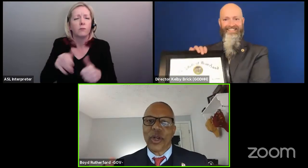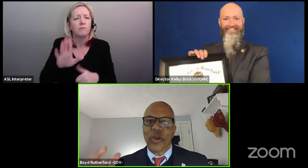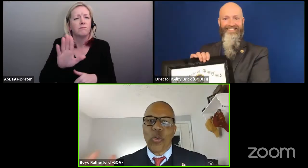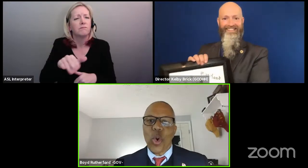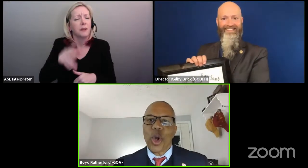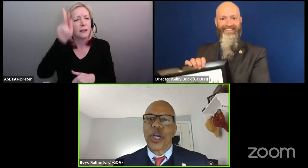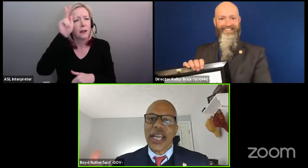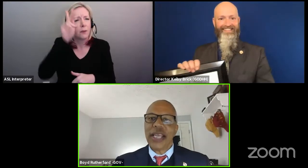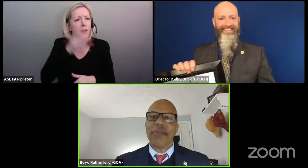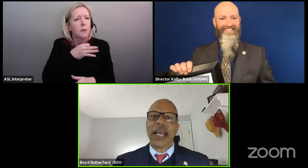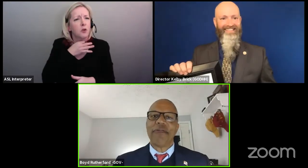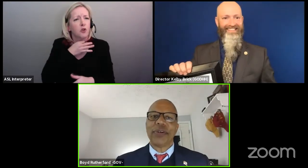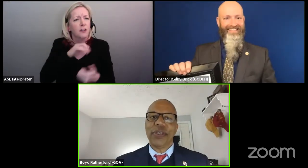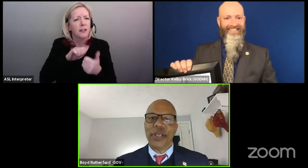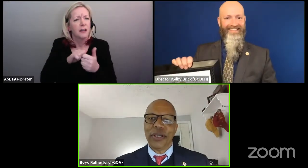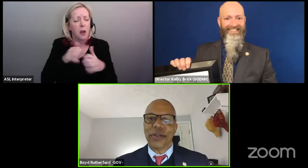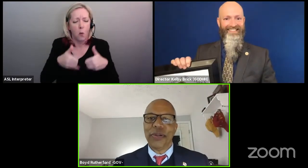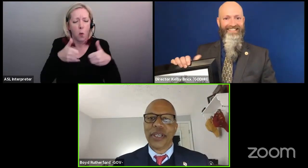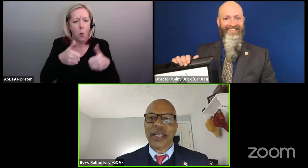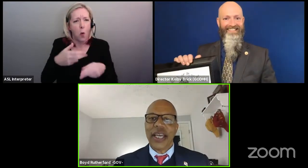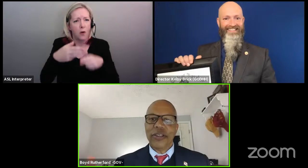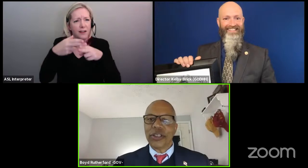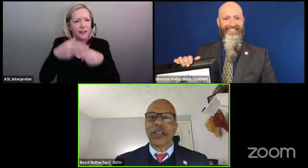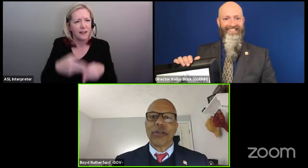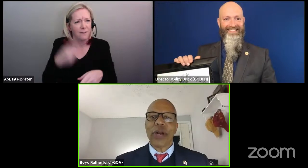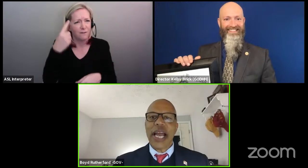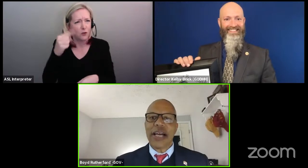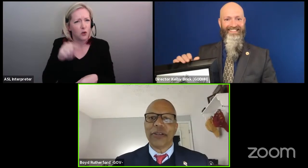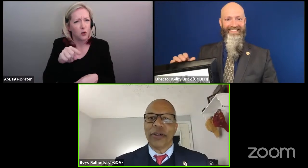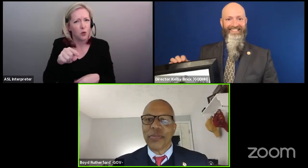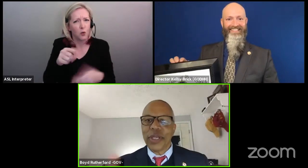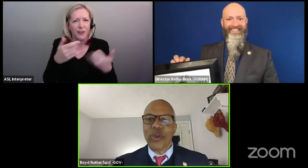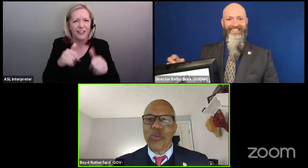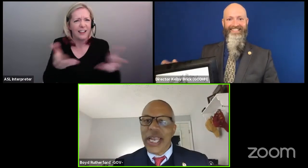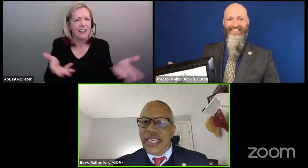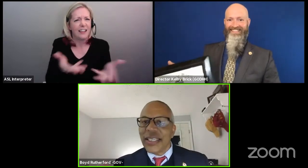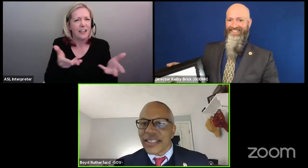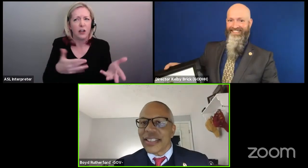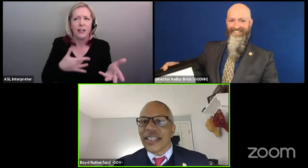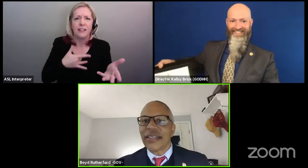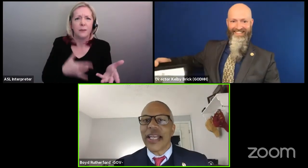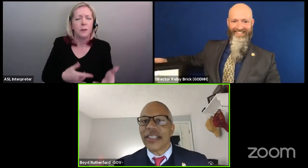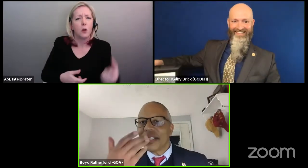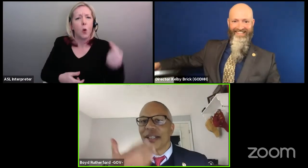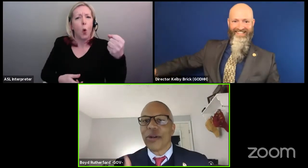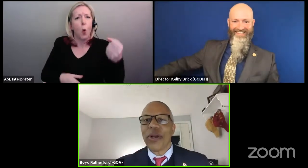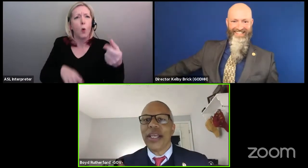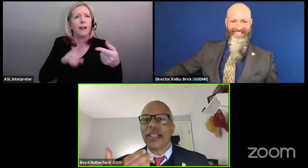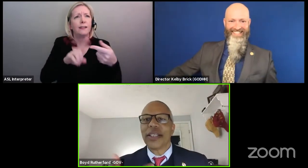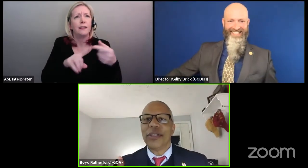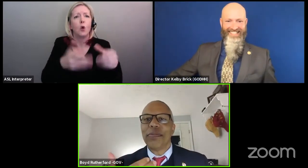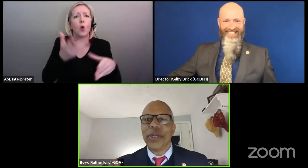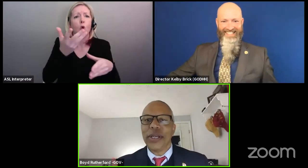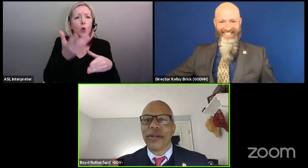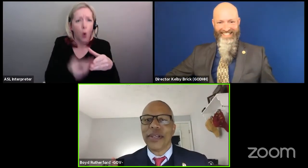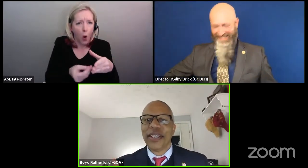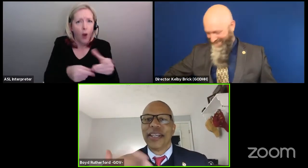an award named after you and you're still around? I guess it's the gray in your beard